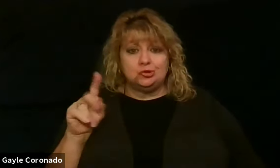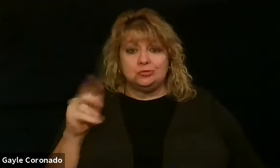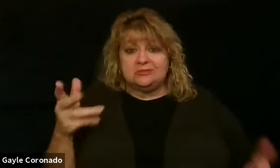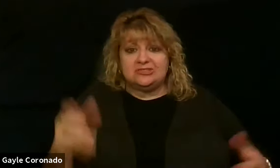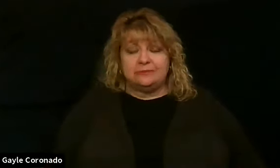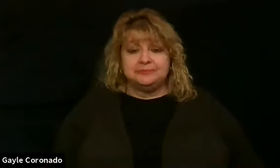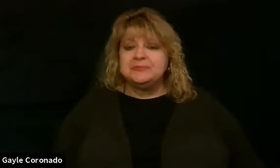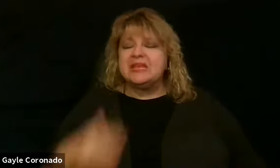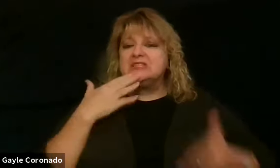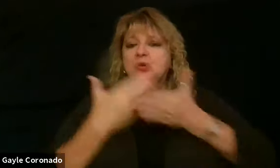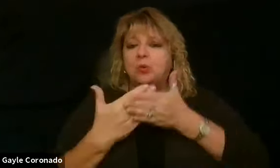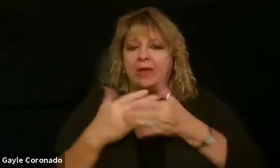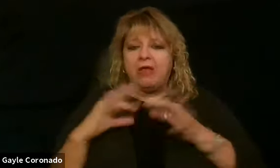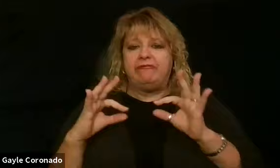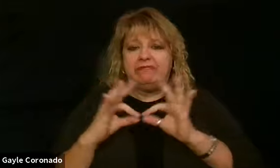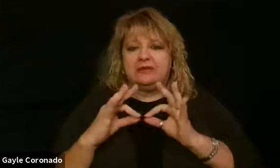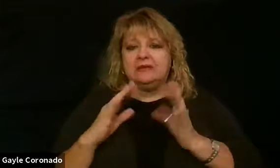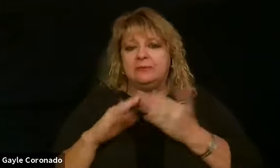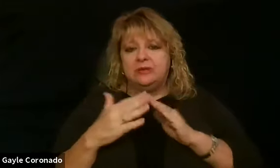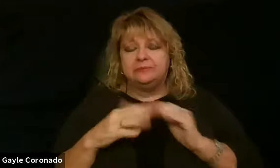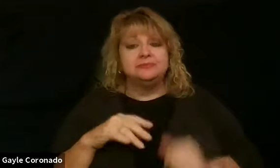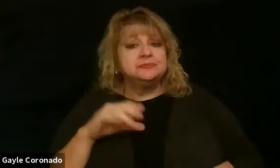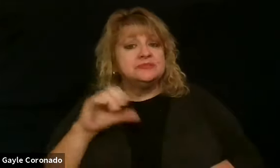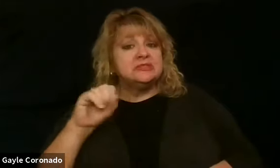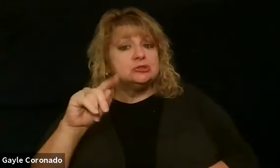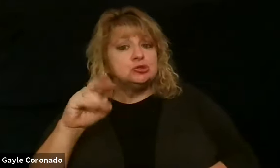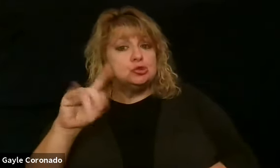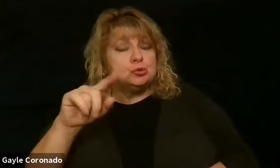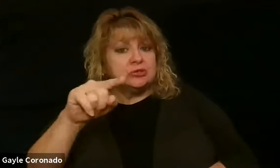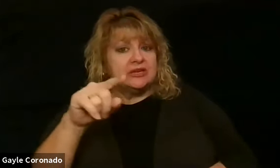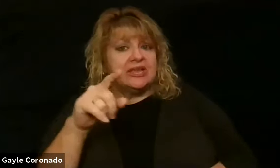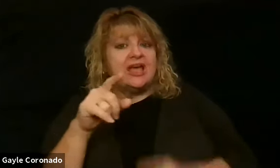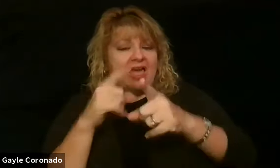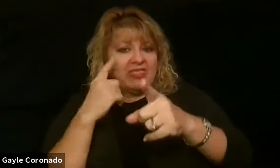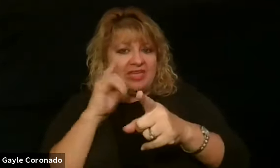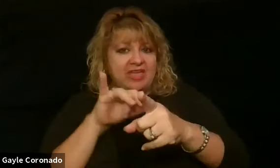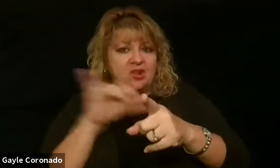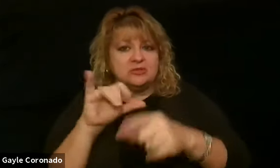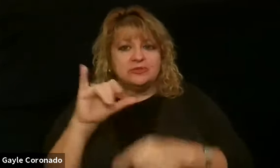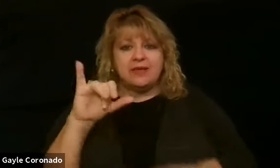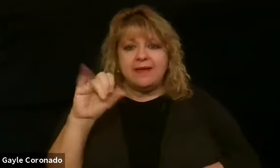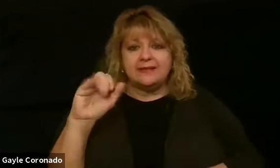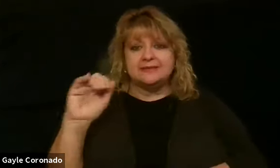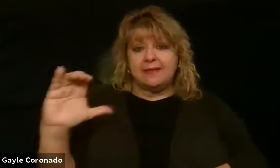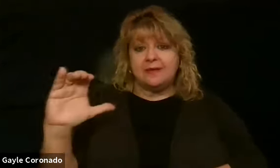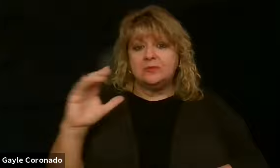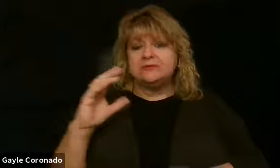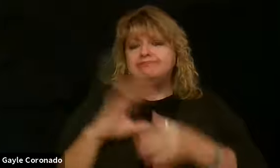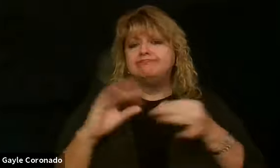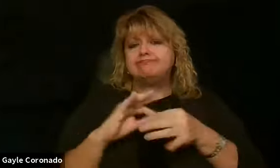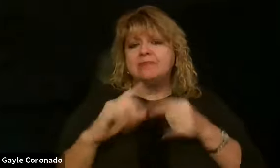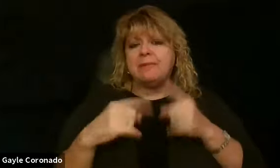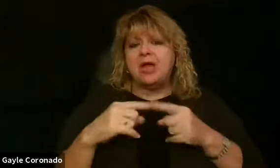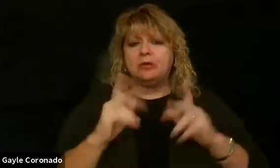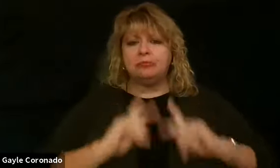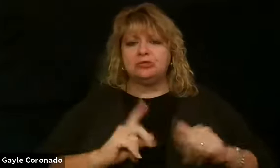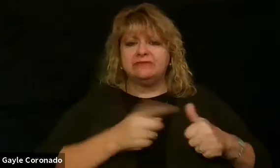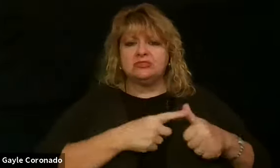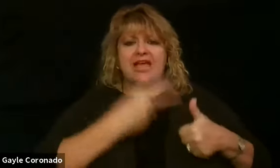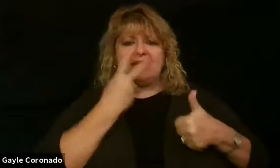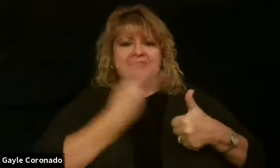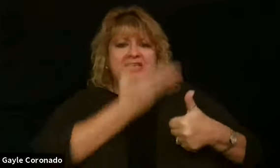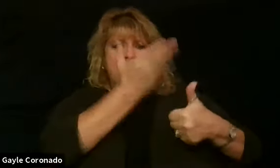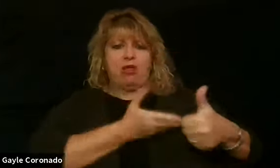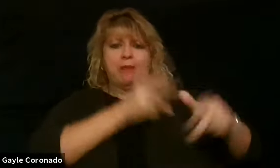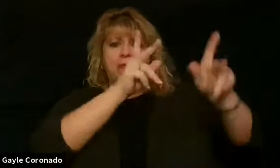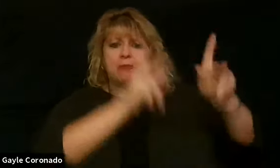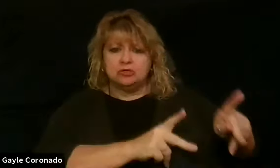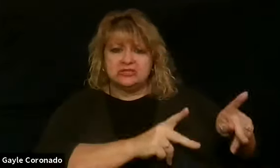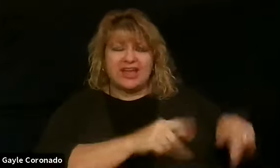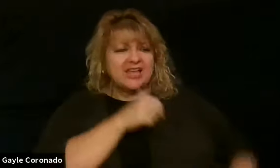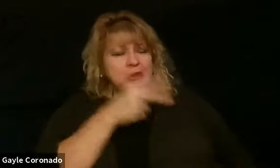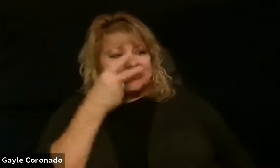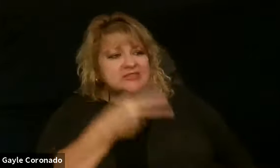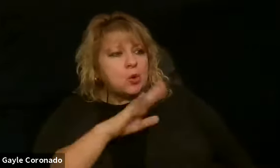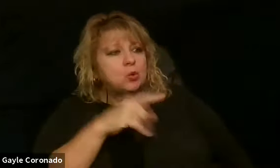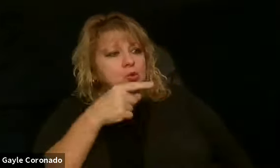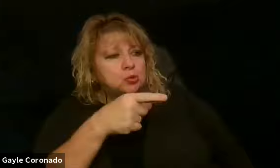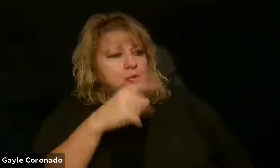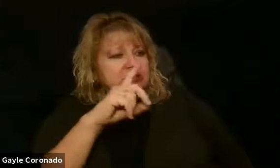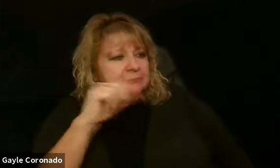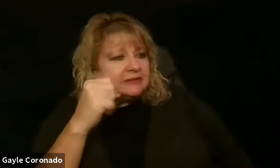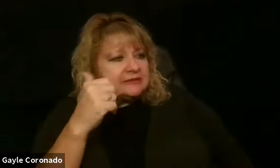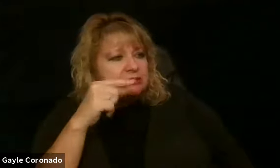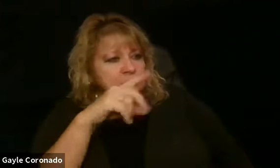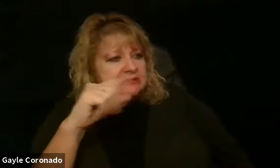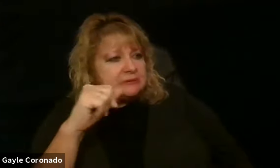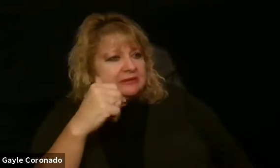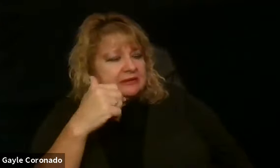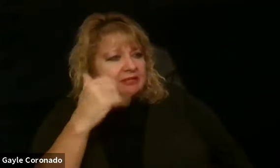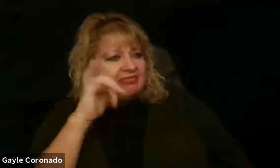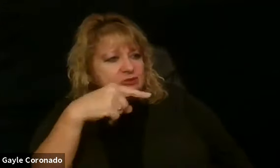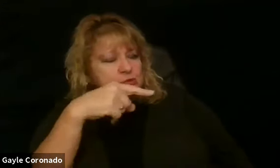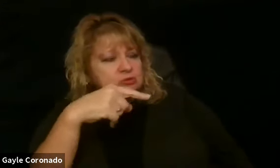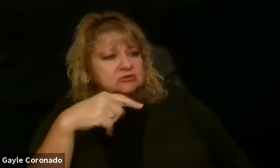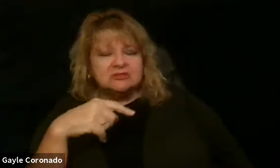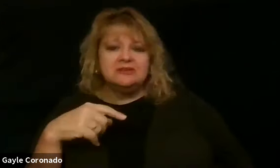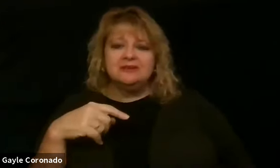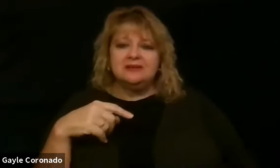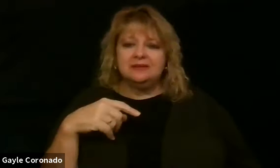Thank you for that answer to it and I think it almost speaks to what Isaac was saying about person first language earlier about seeing the person first, not just the disability or the health condition or whatever else someone may have may have going on,